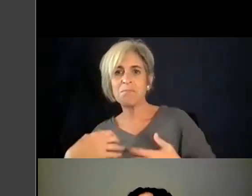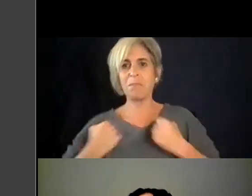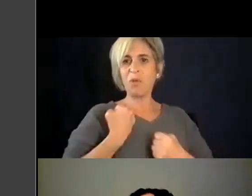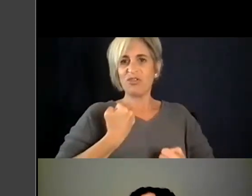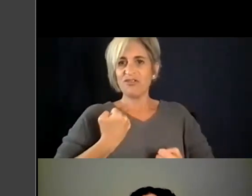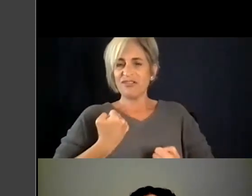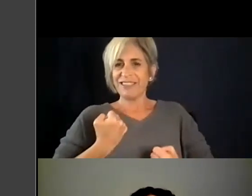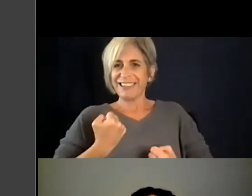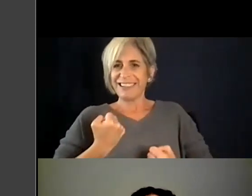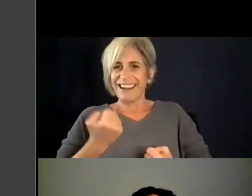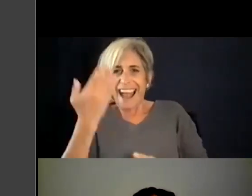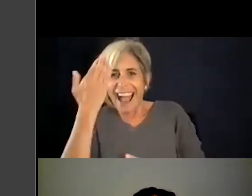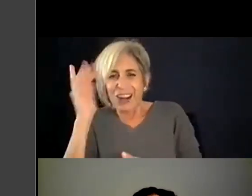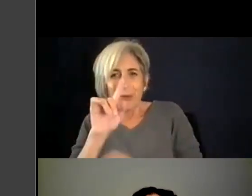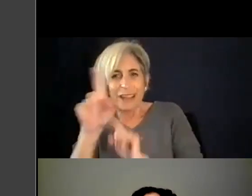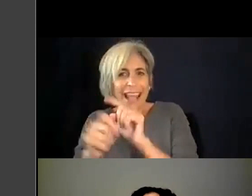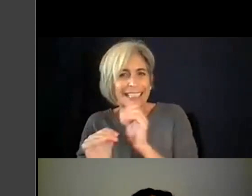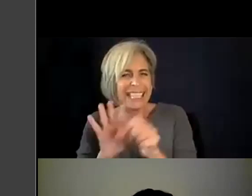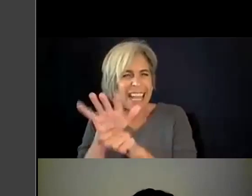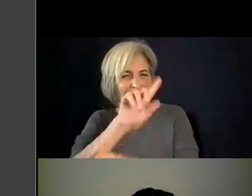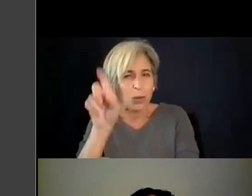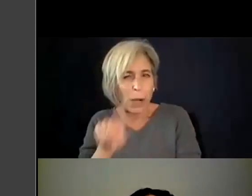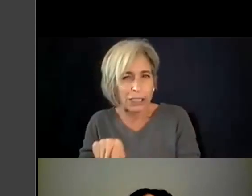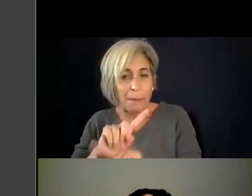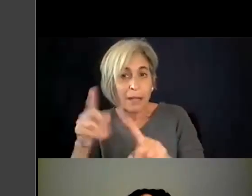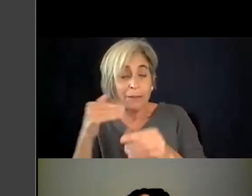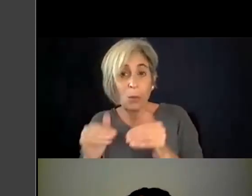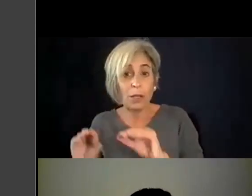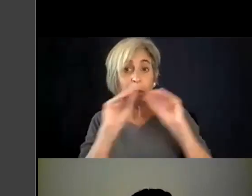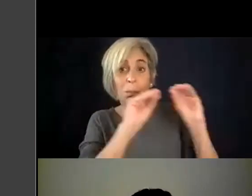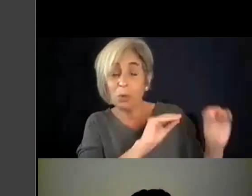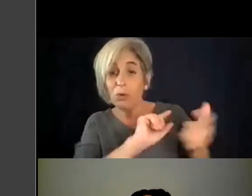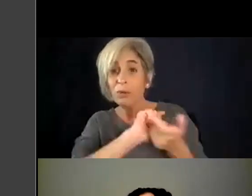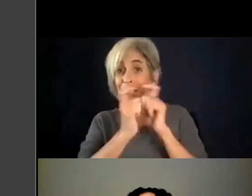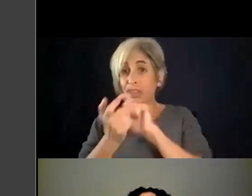I don't know that we asked this question enough, but if you really want to move the needle, I've got some suggestions.